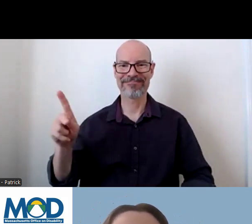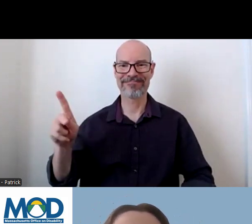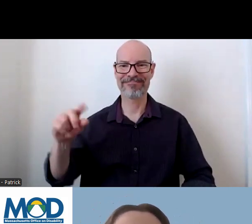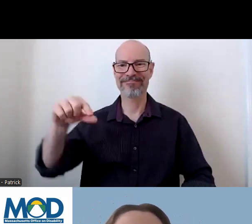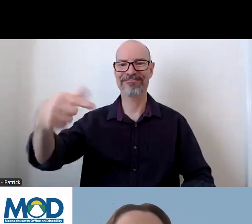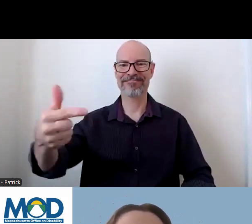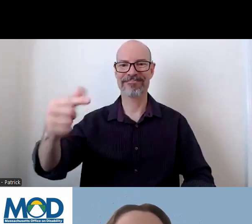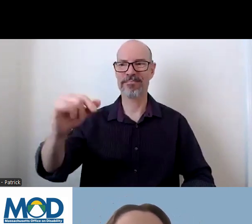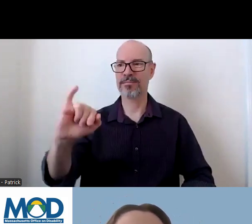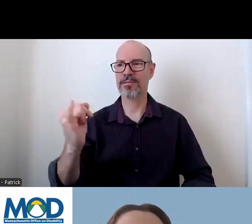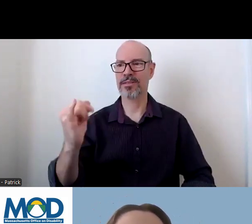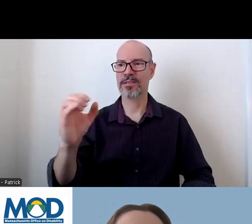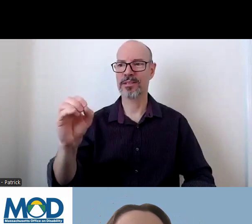I will hand it over to Jonathan.